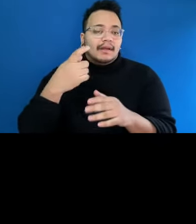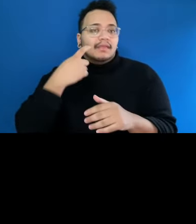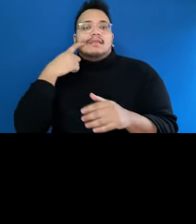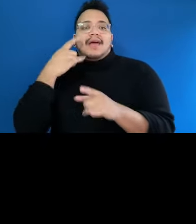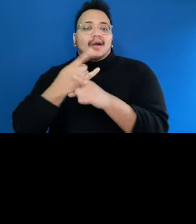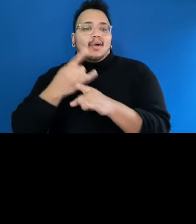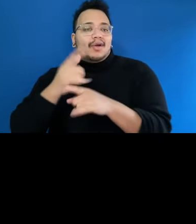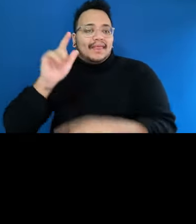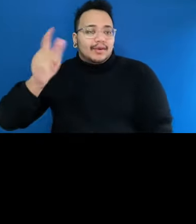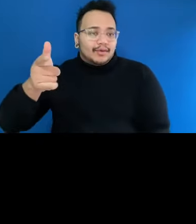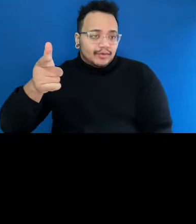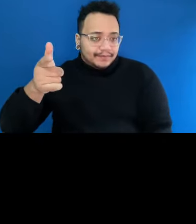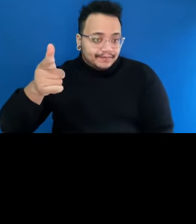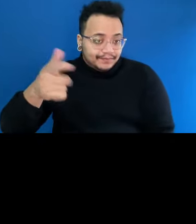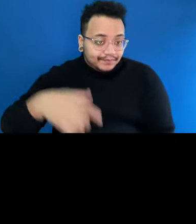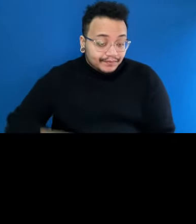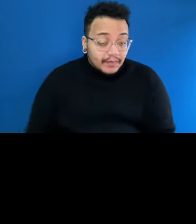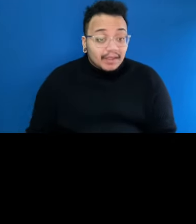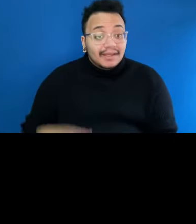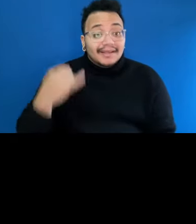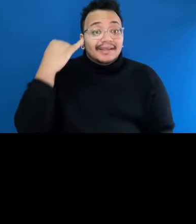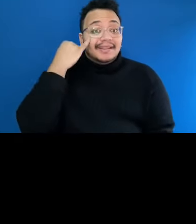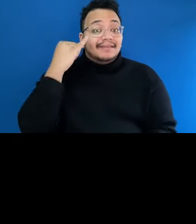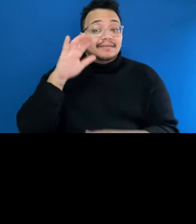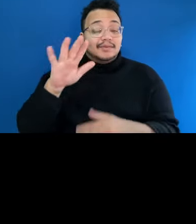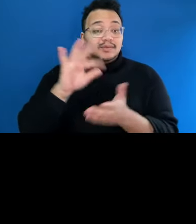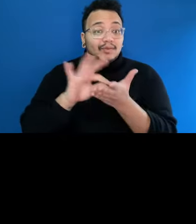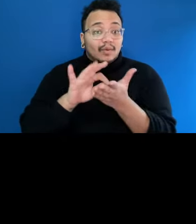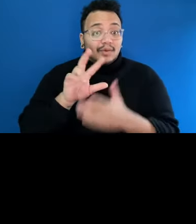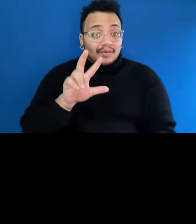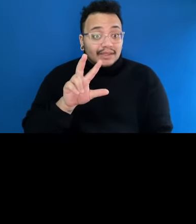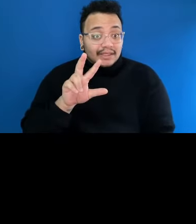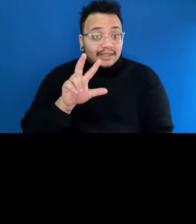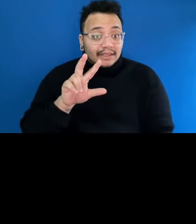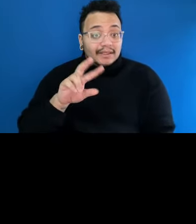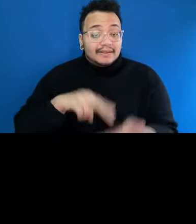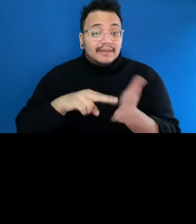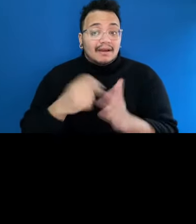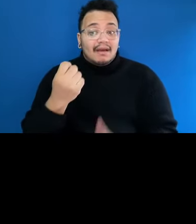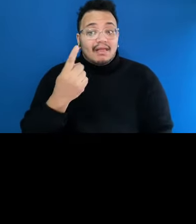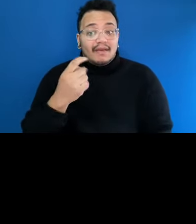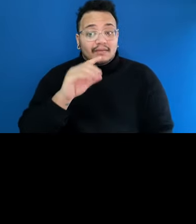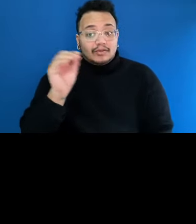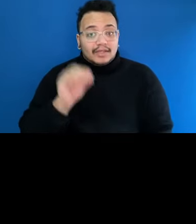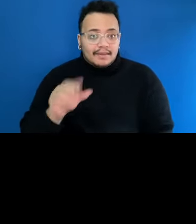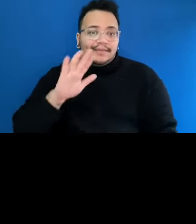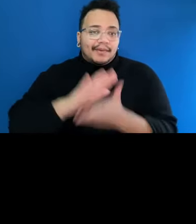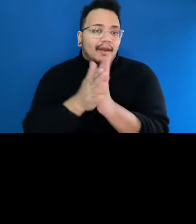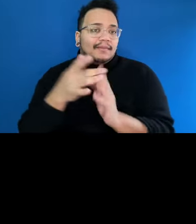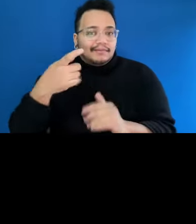you had an 11% chance of being alcoholic and if you had four or more ACEs,